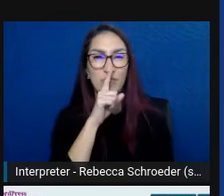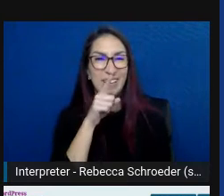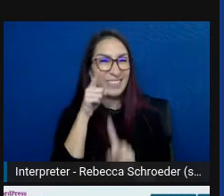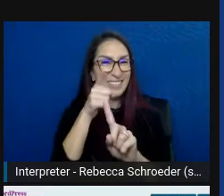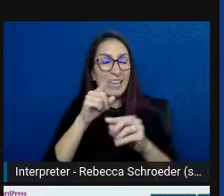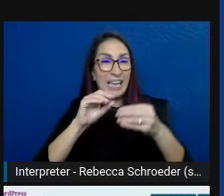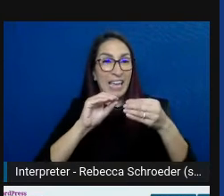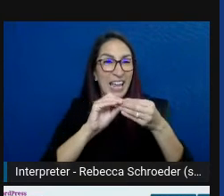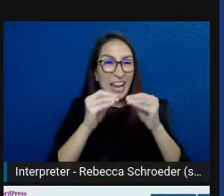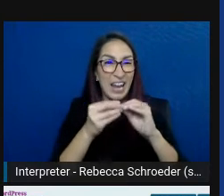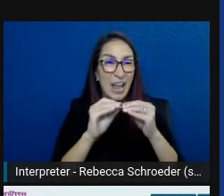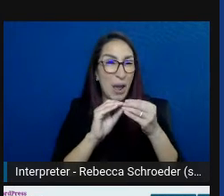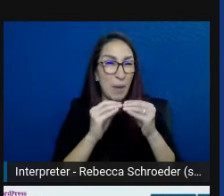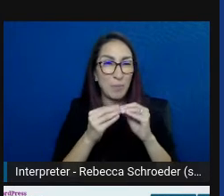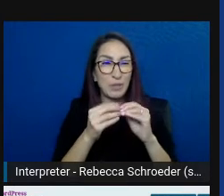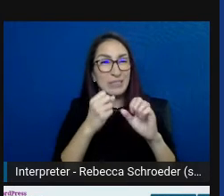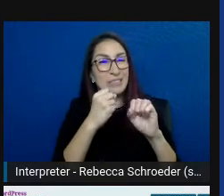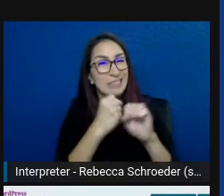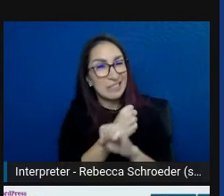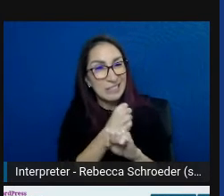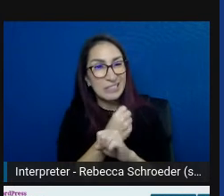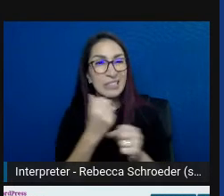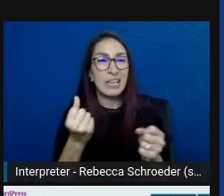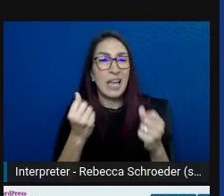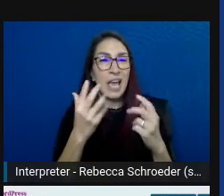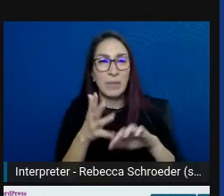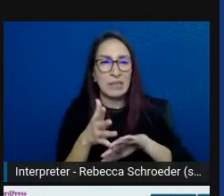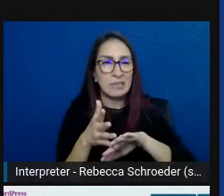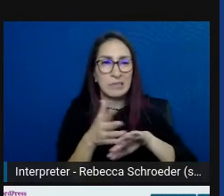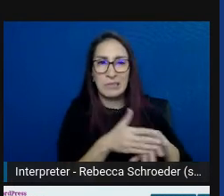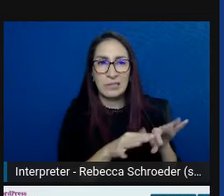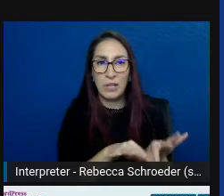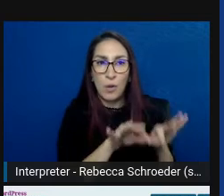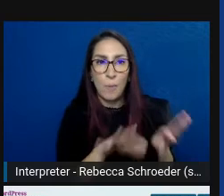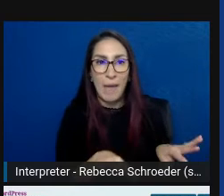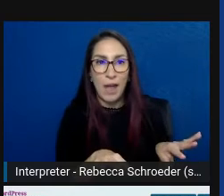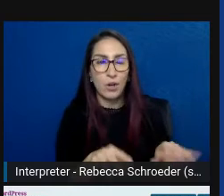to exclude people these numbers are pointless.